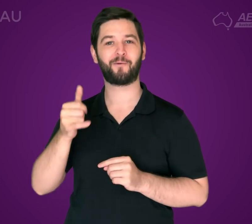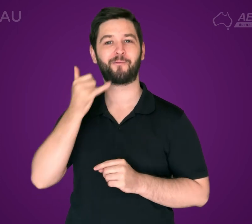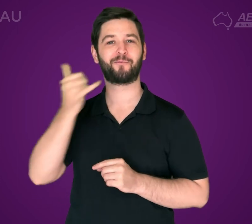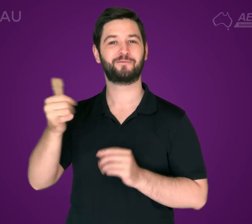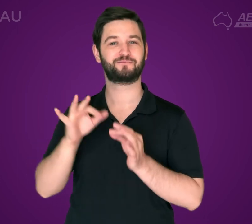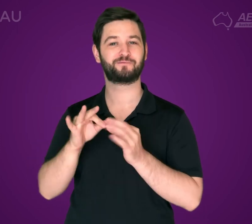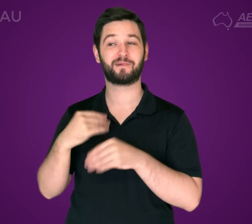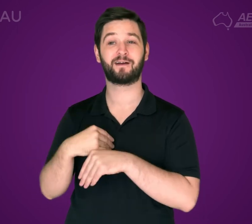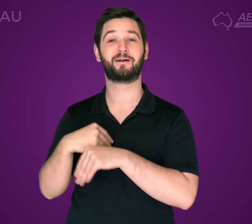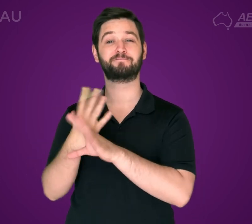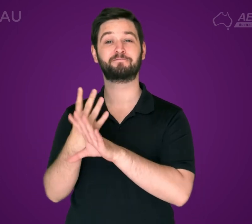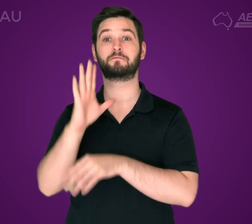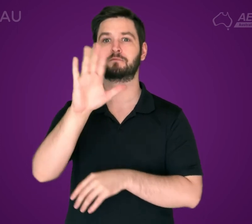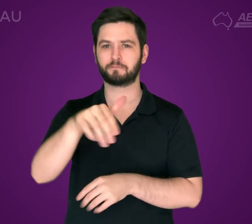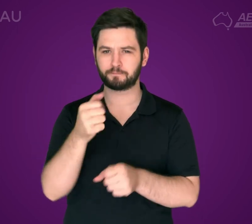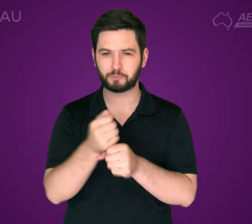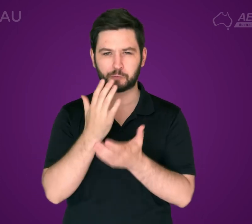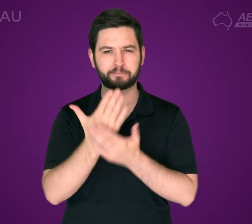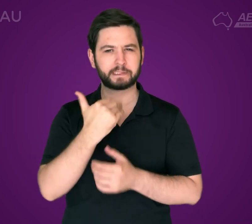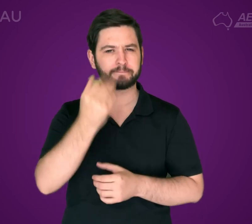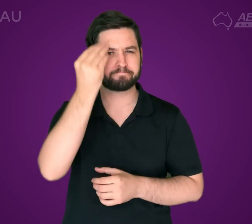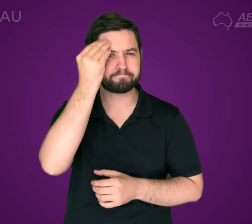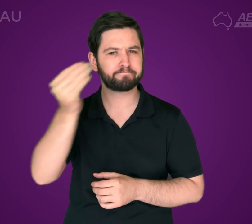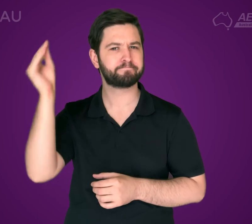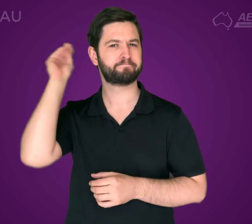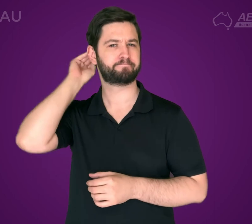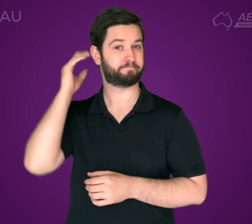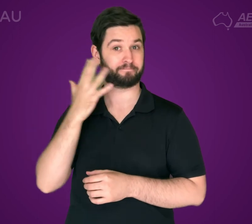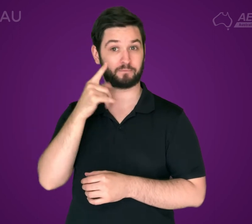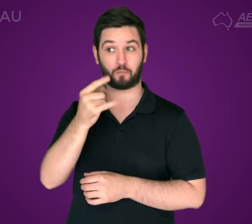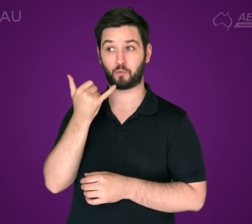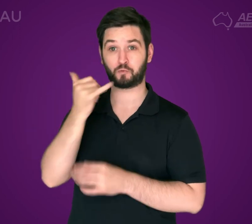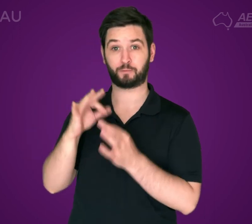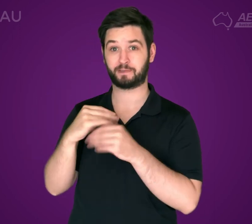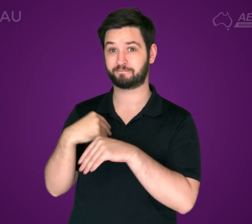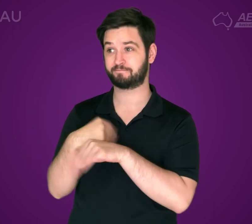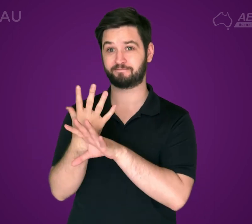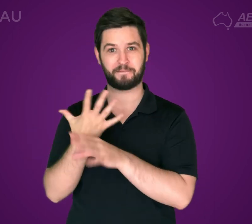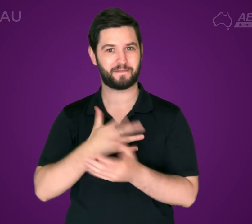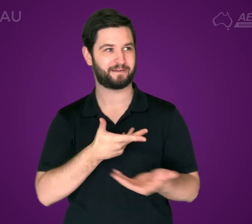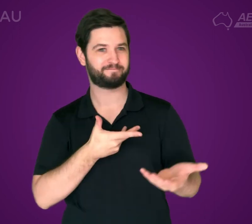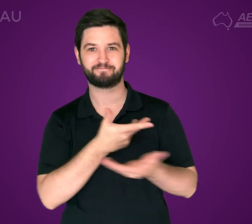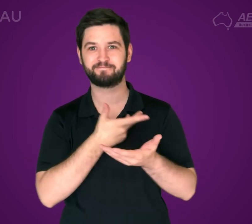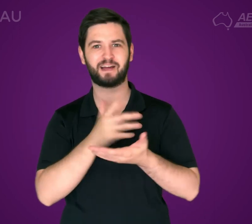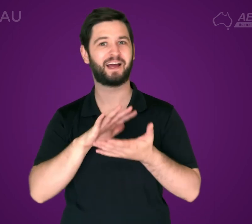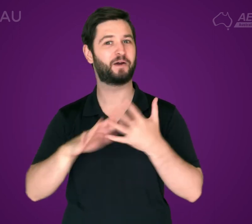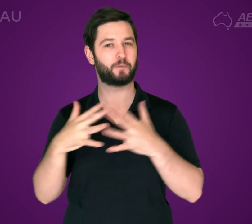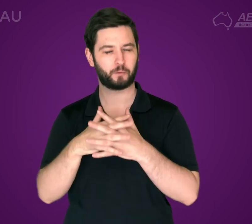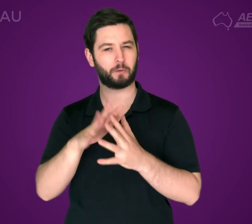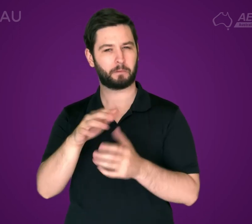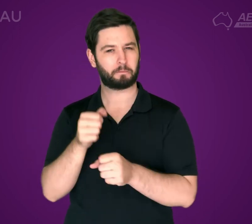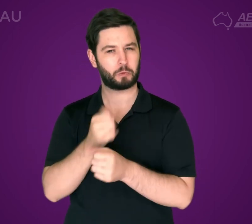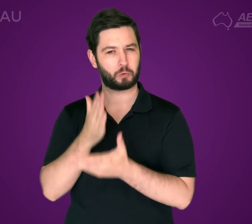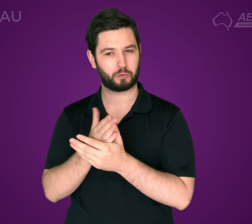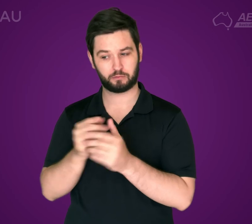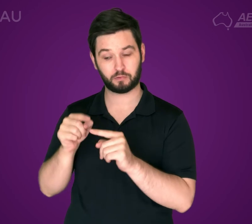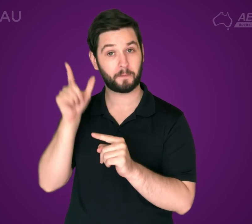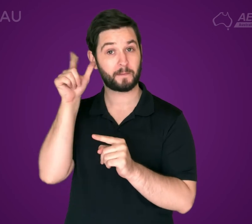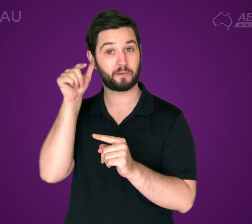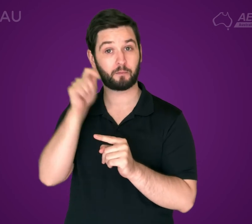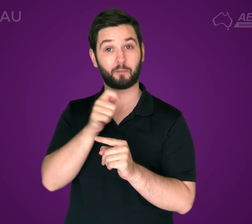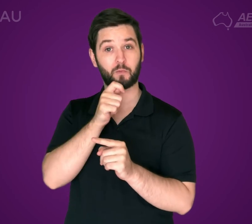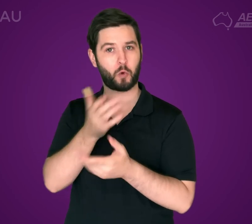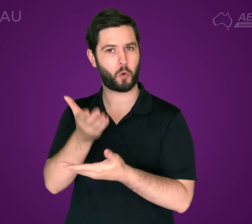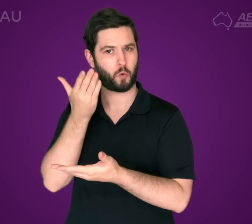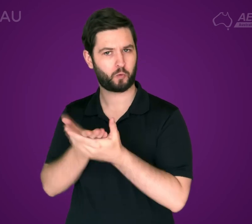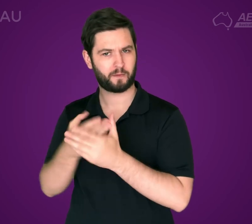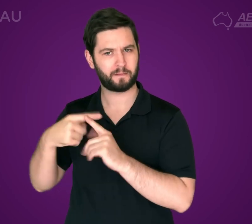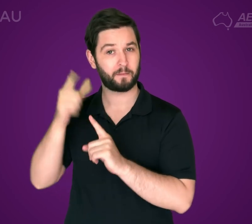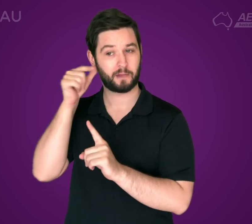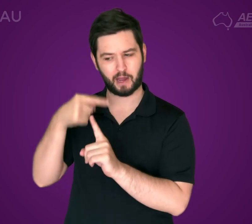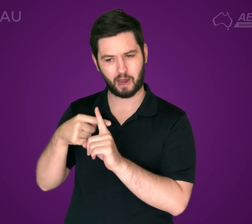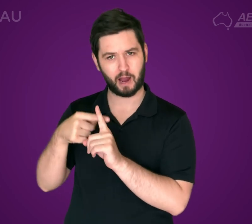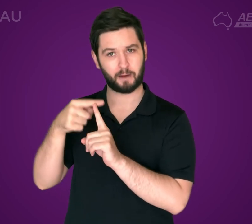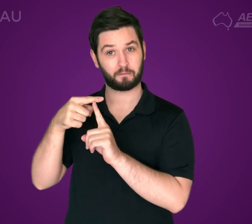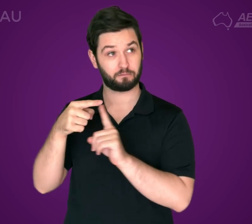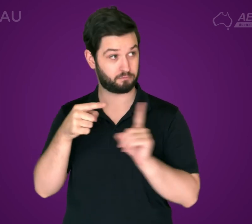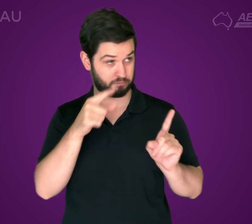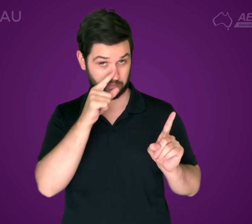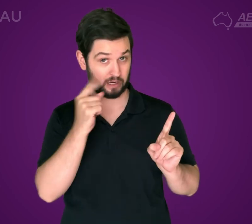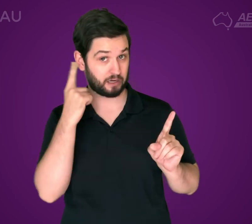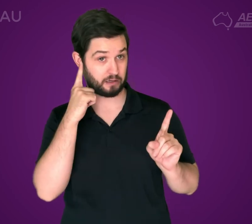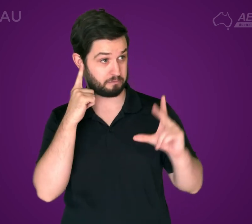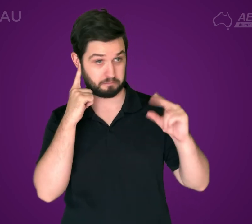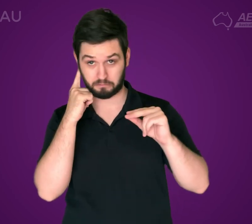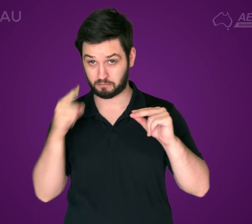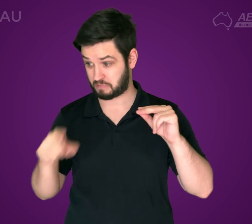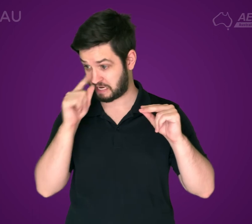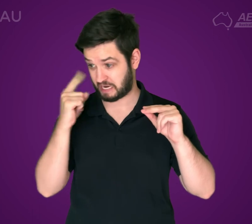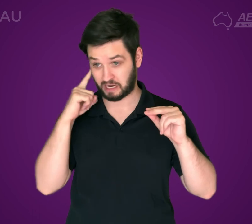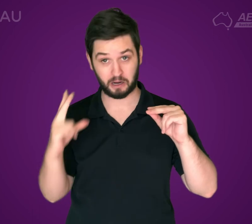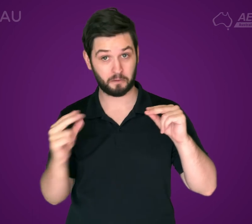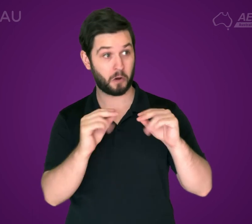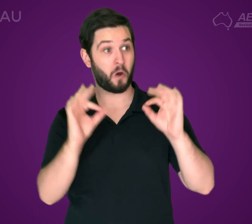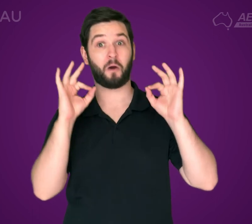Make sure the volume and microphone on your device is on, and you have good internet access,